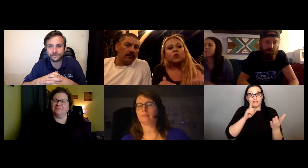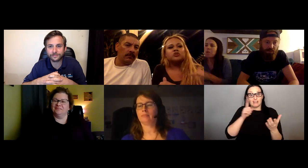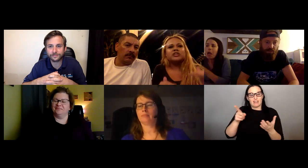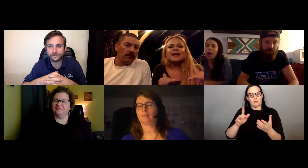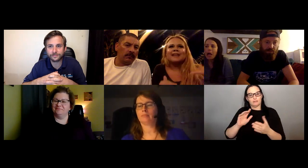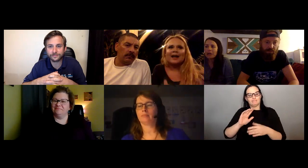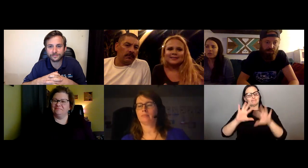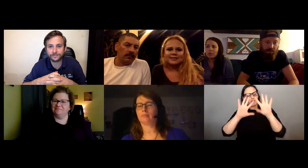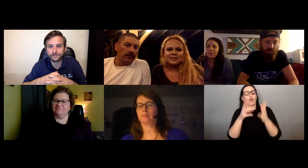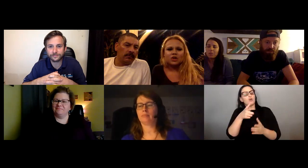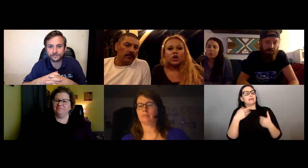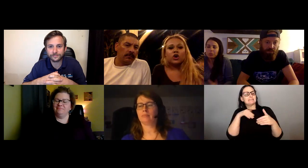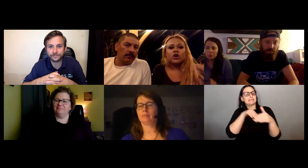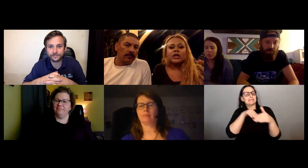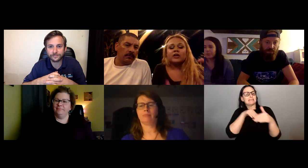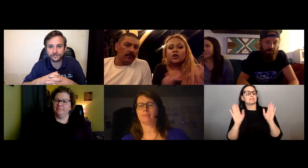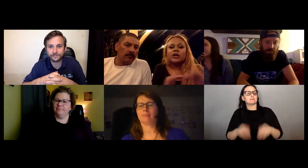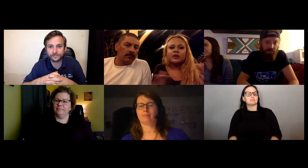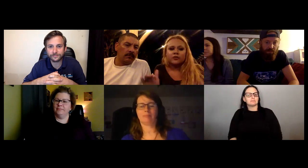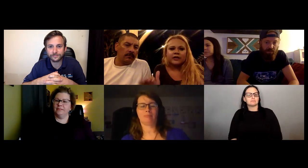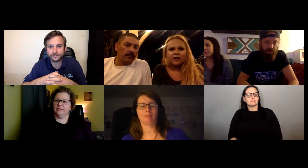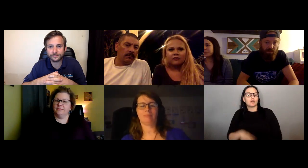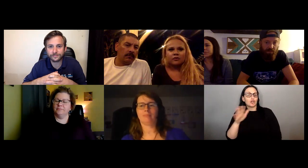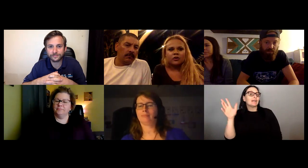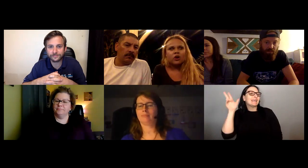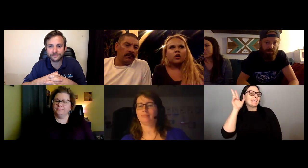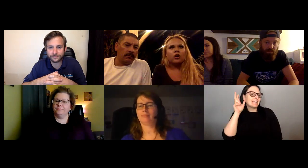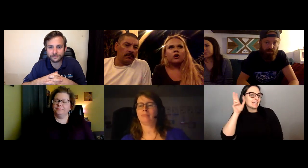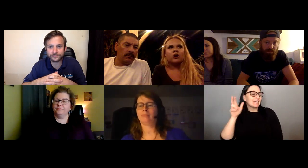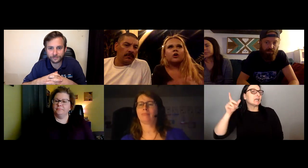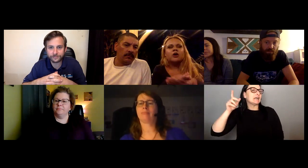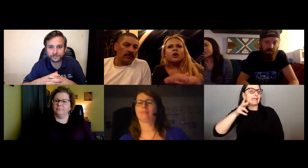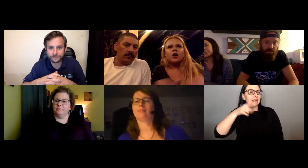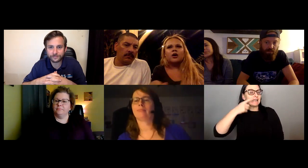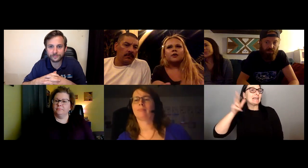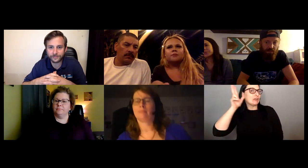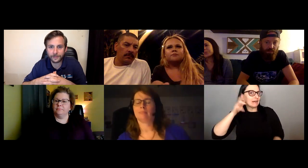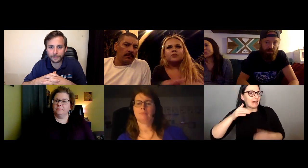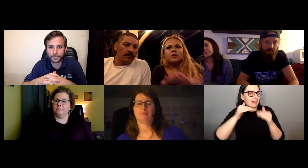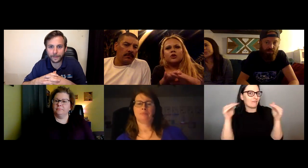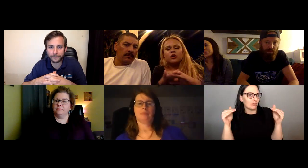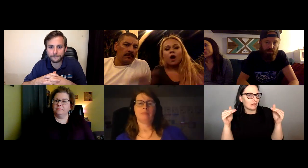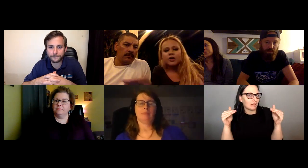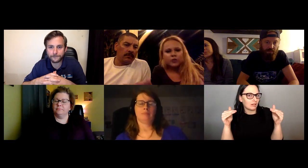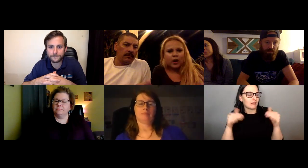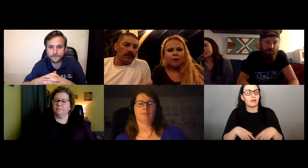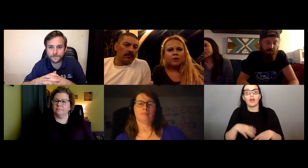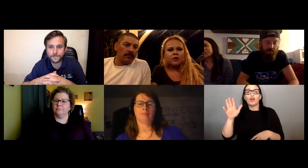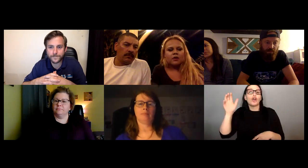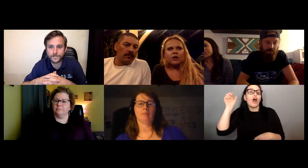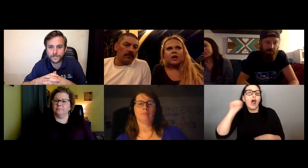she has access her her hearing level her